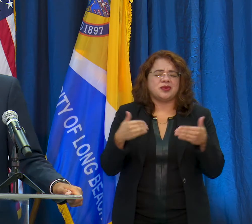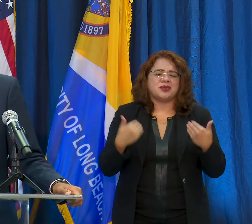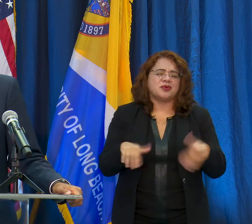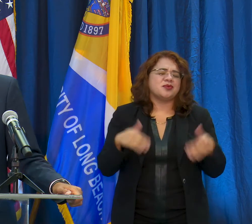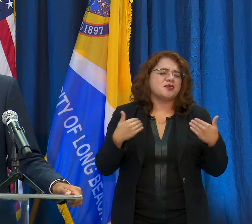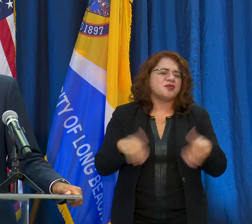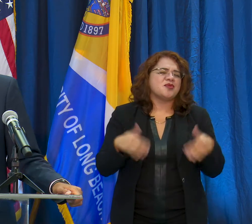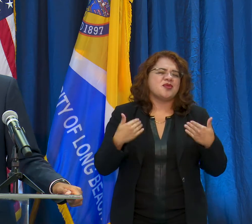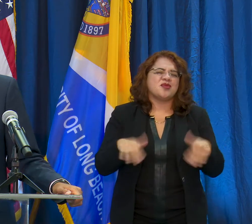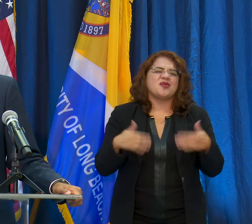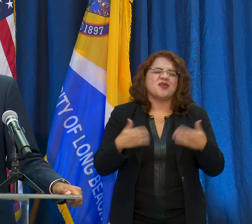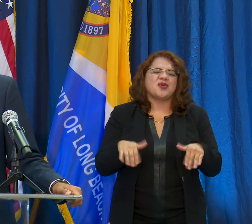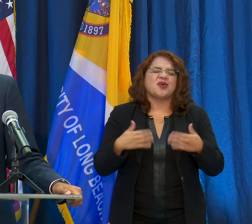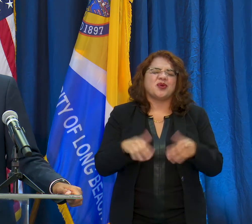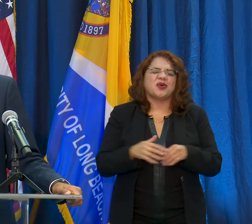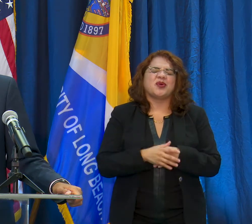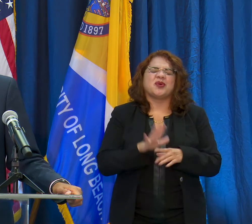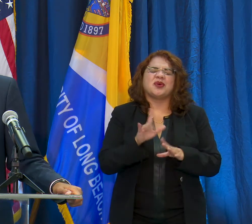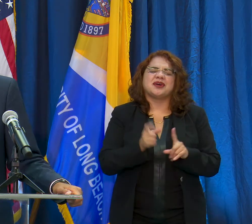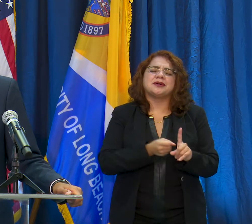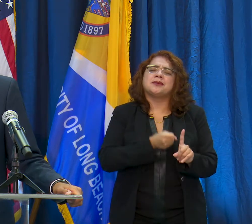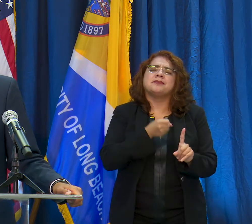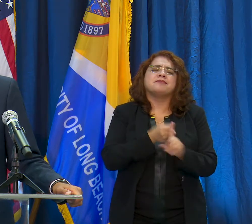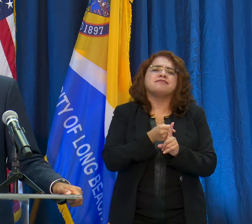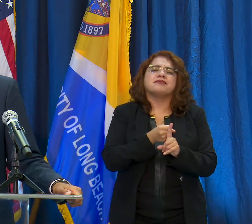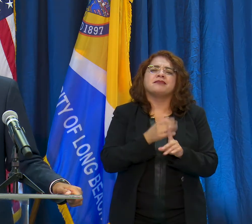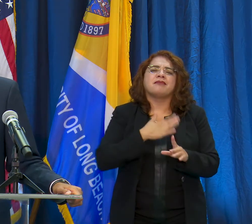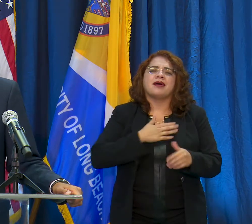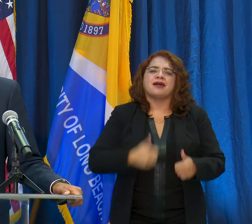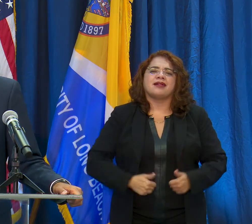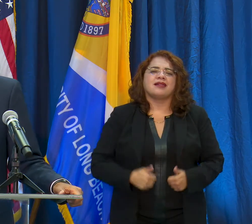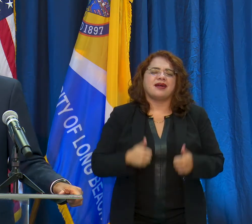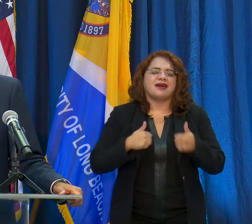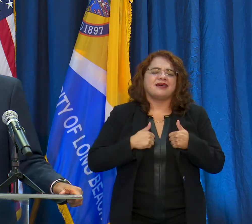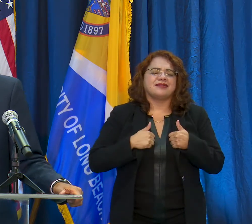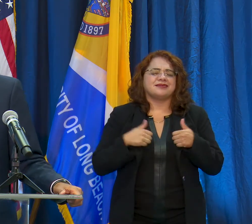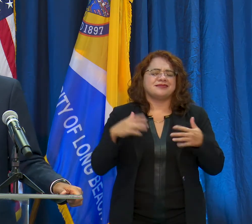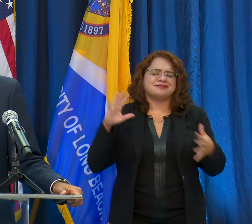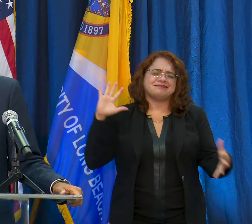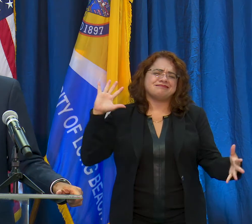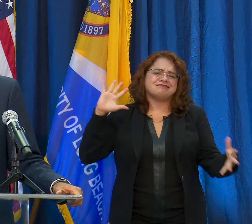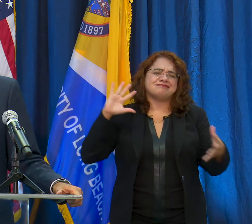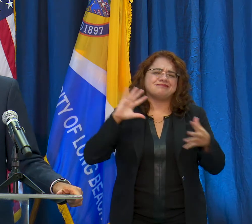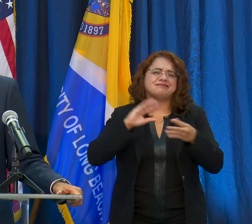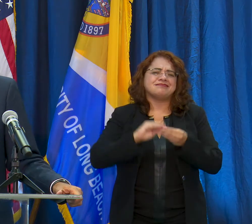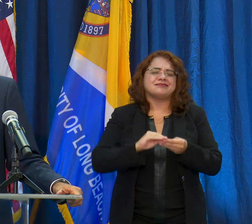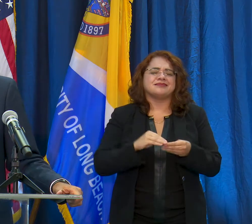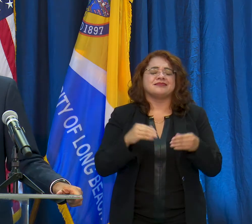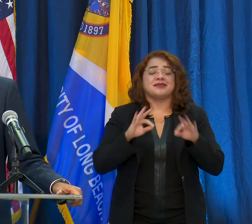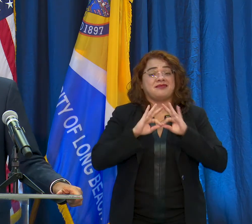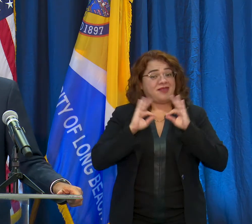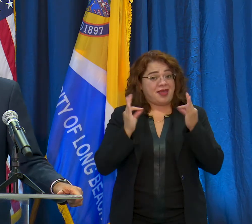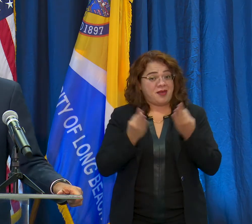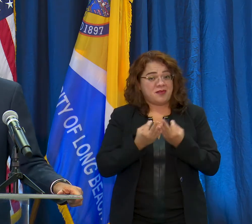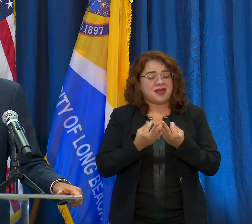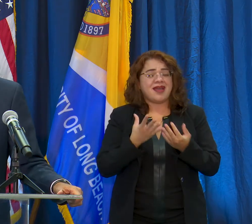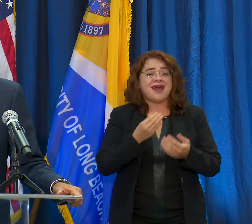how much of an impact she had on on my life. We were obviously a family, but also we were best friends.